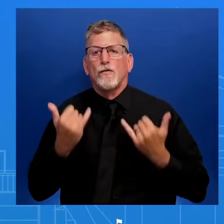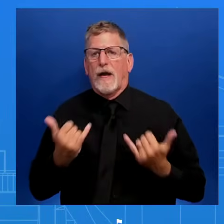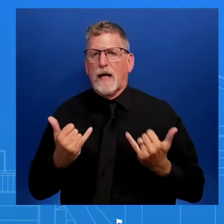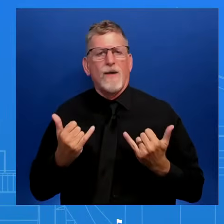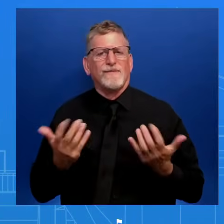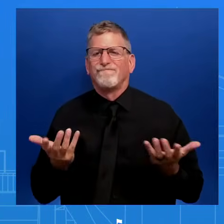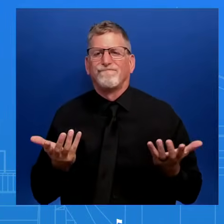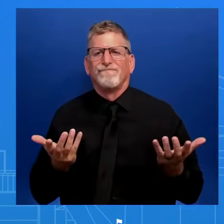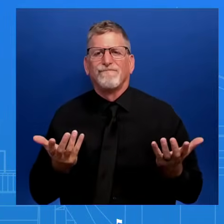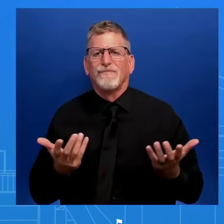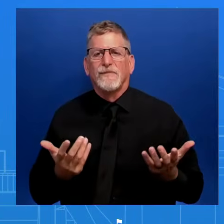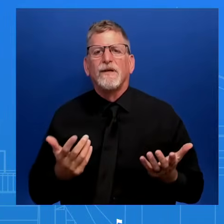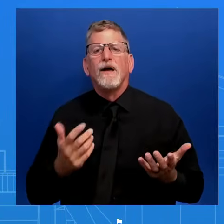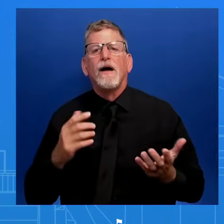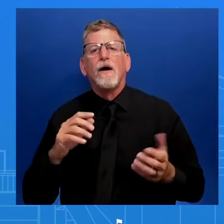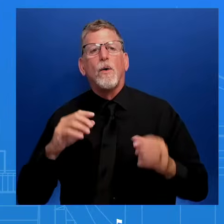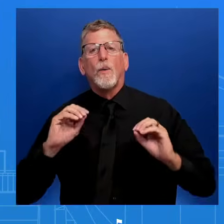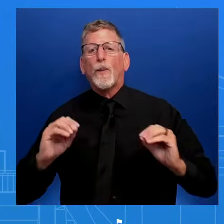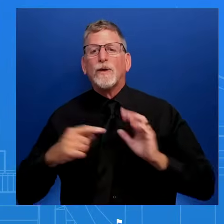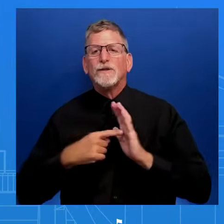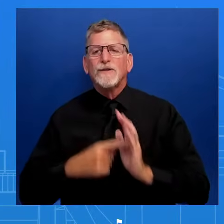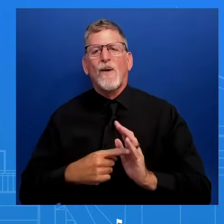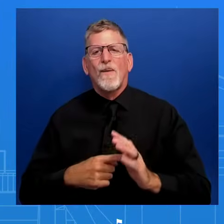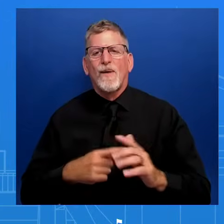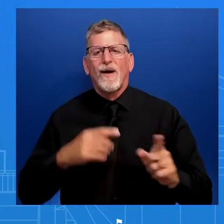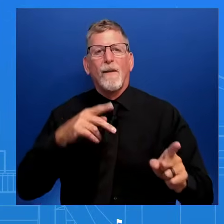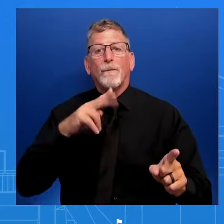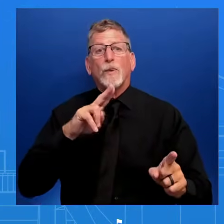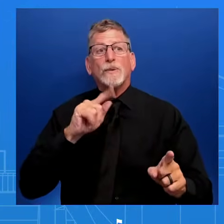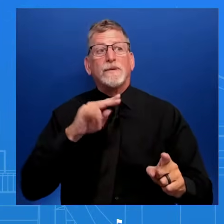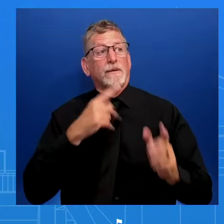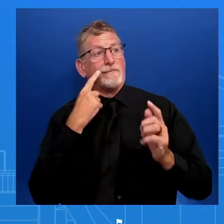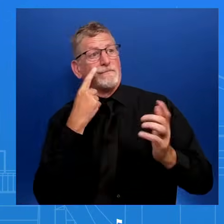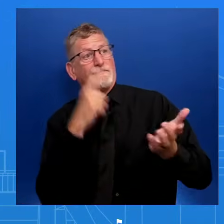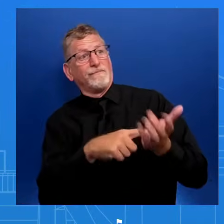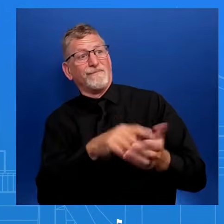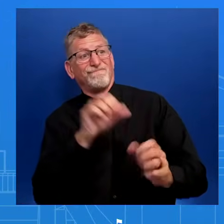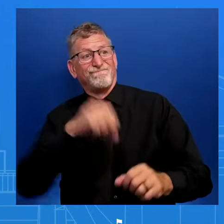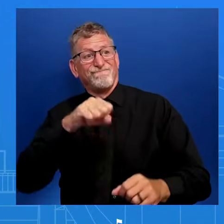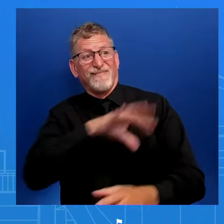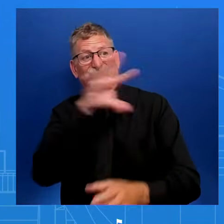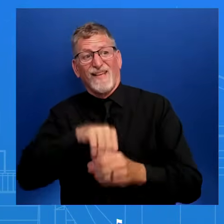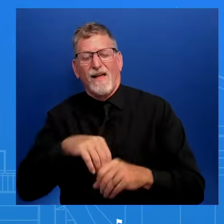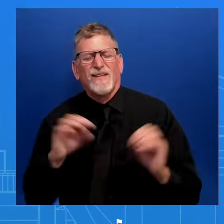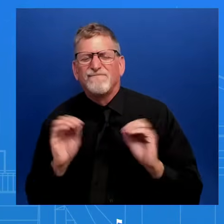the climate crisis -- the climate change as a crisis, as he said from the beginning of this administration.